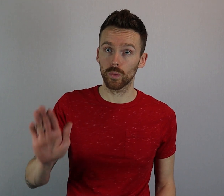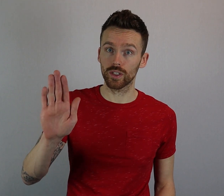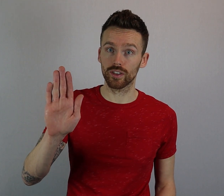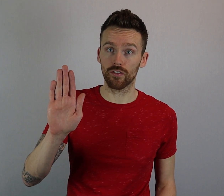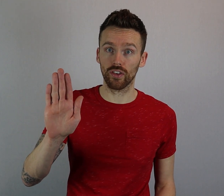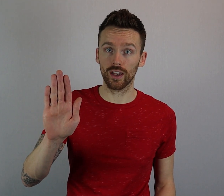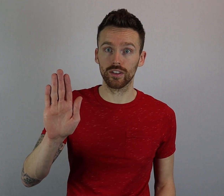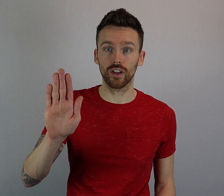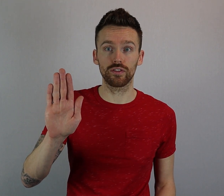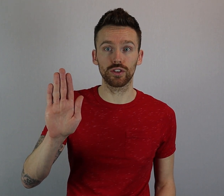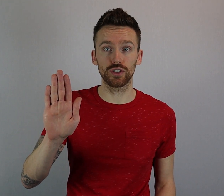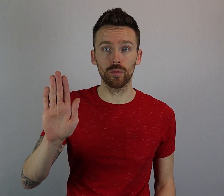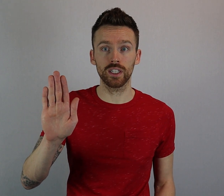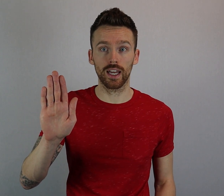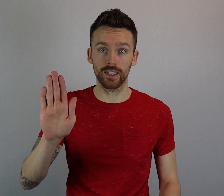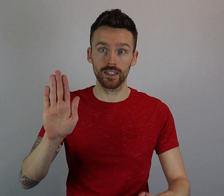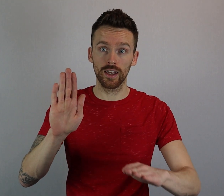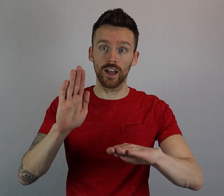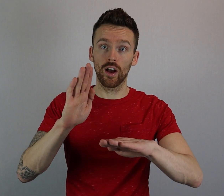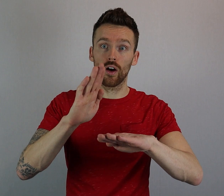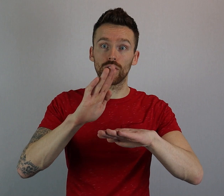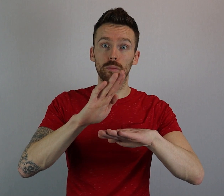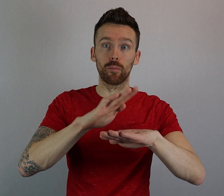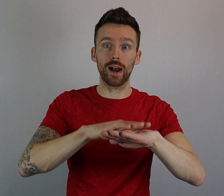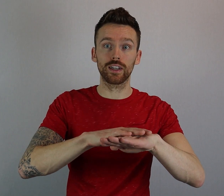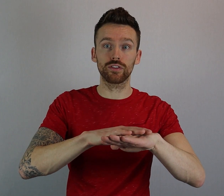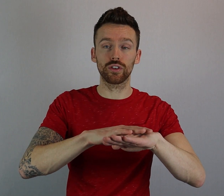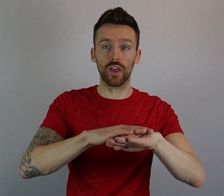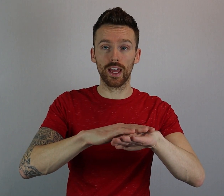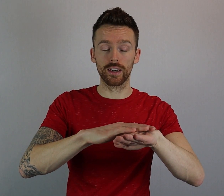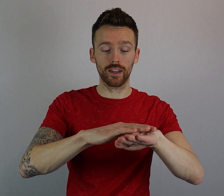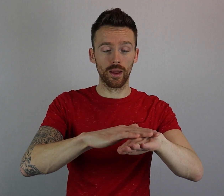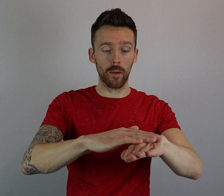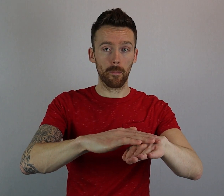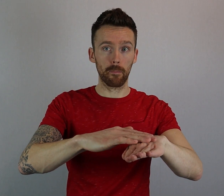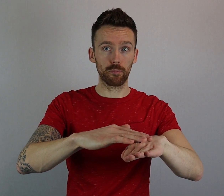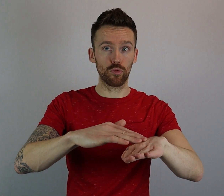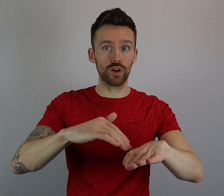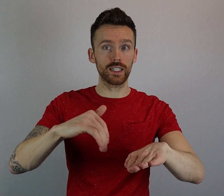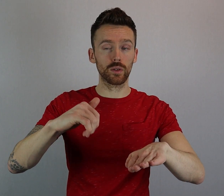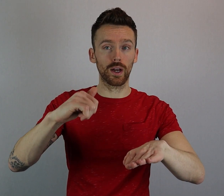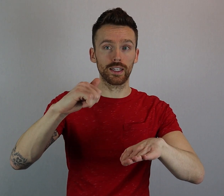which is the fingers of your dominant hand on the back of your other hand. Bring it away,